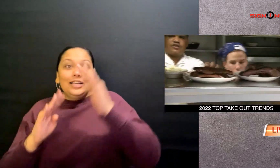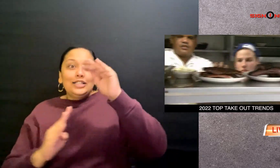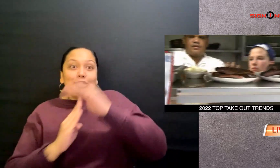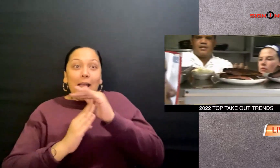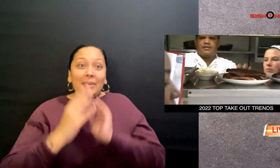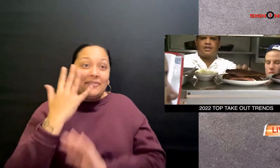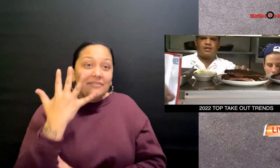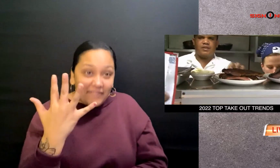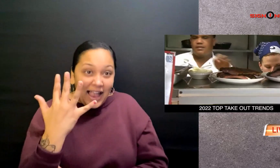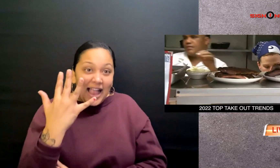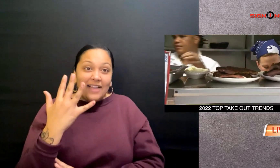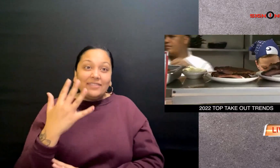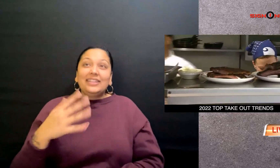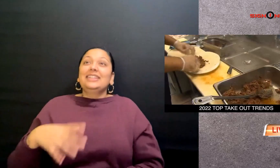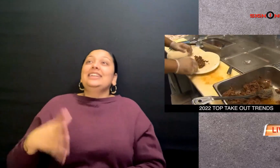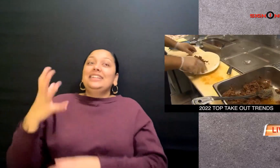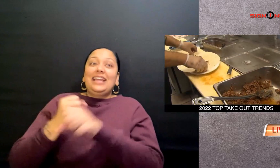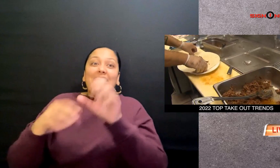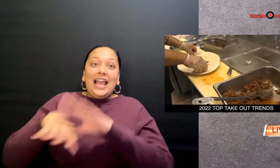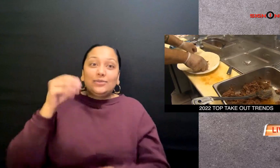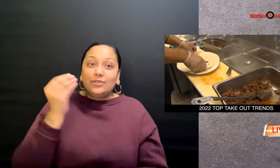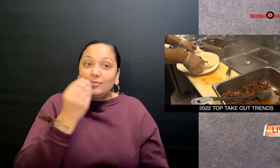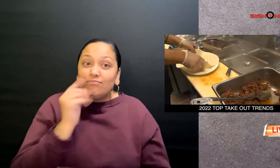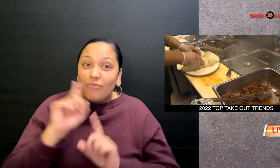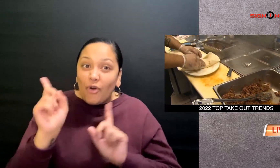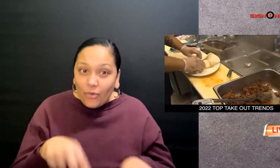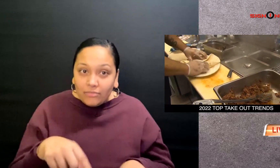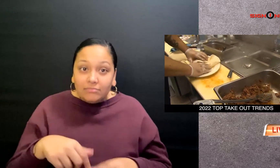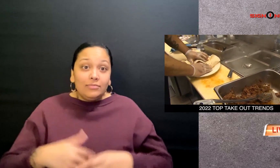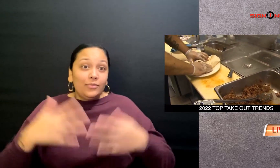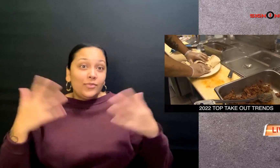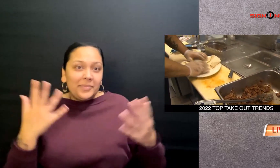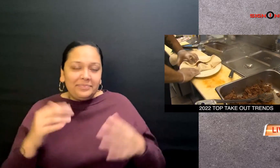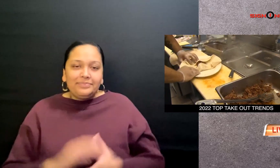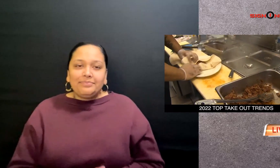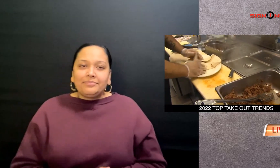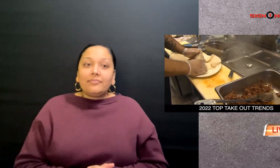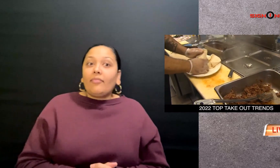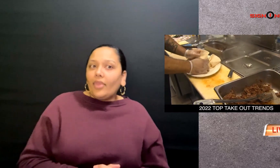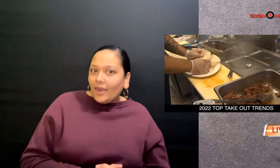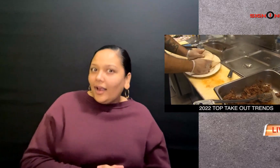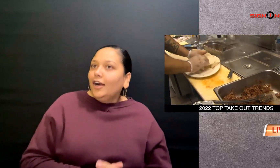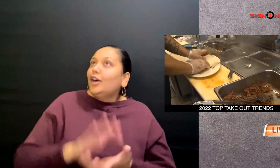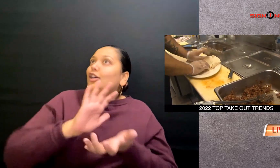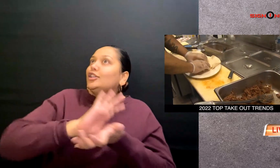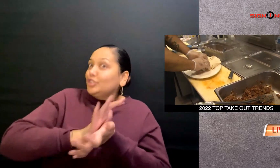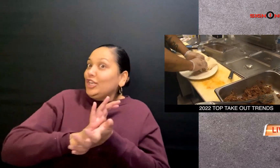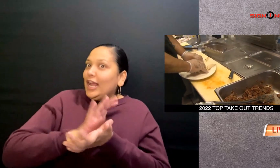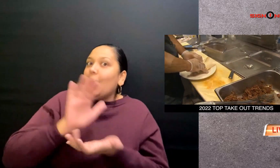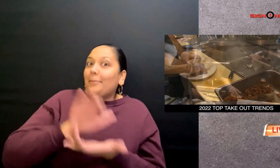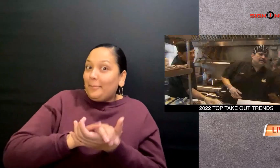rounding out the top five takeout orders were at number two cheeseburgers